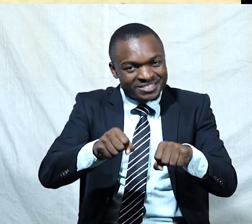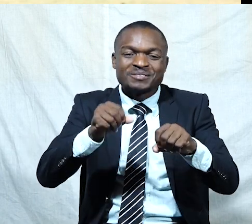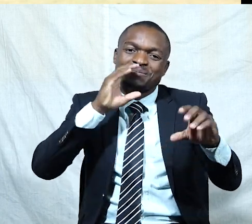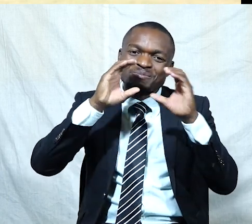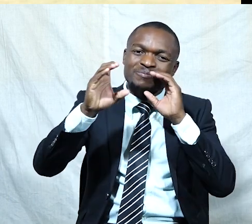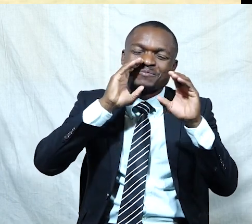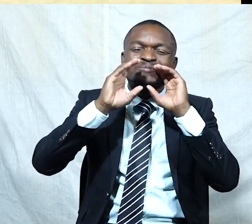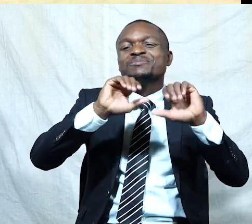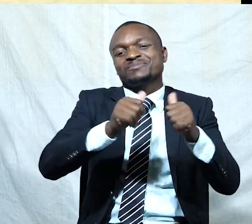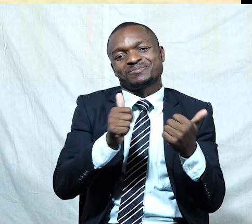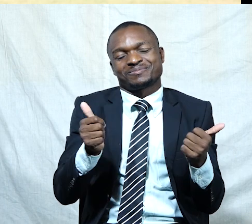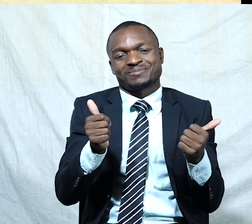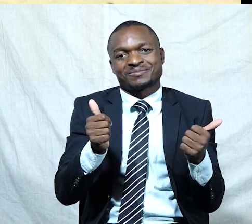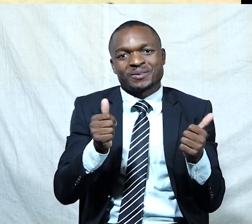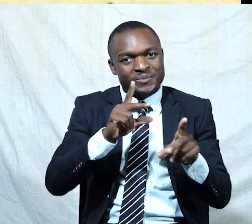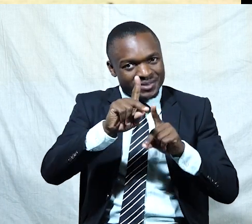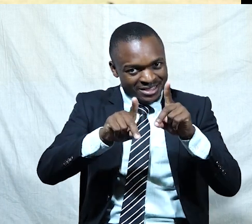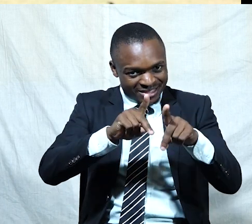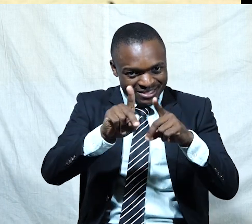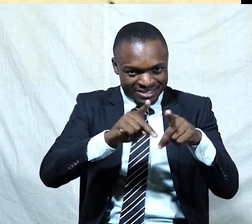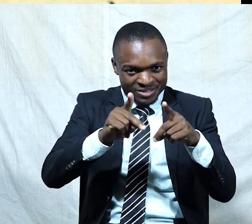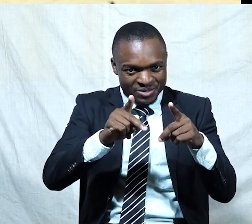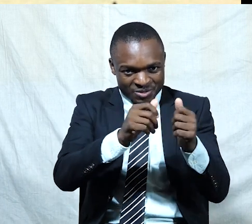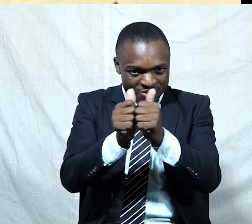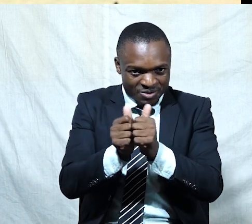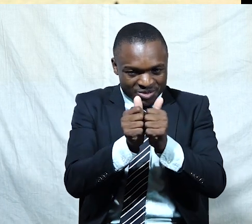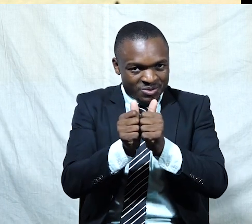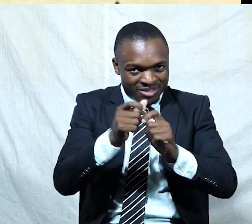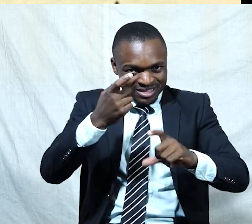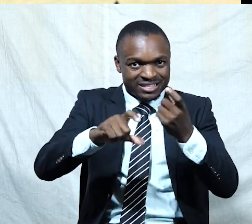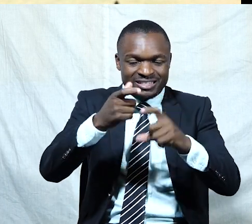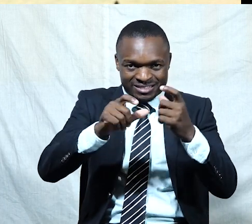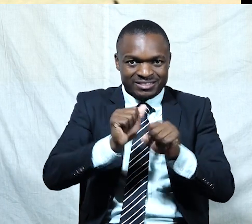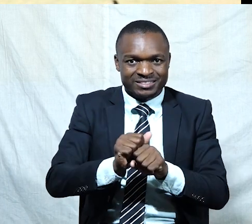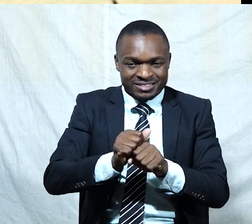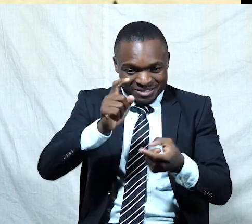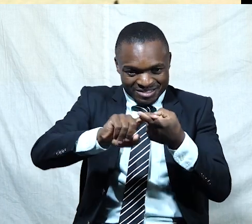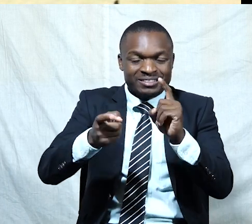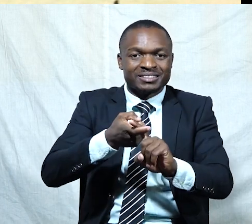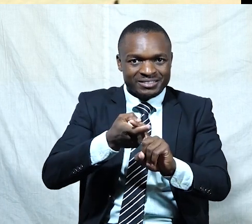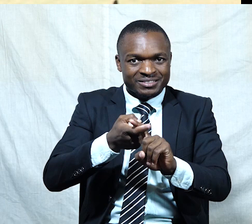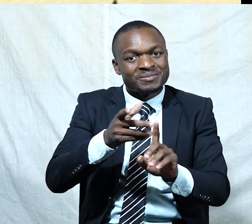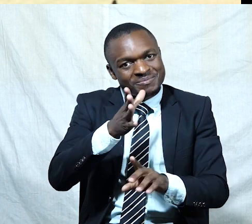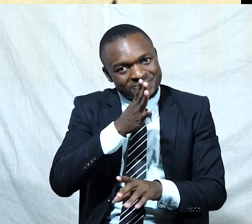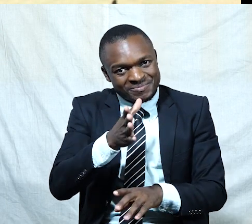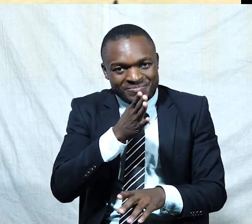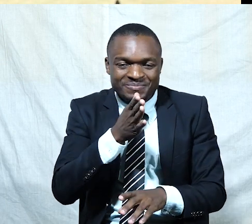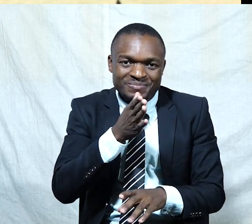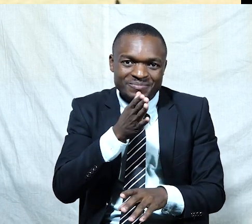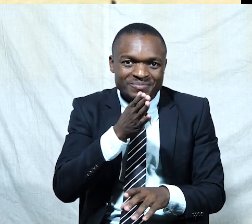effectively with the people living with disabilities who are our friends, our mothers, our daughters.